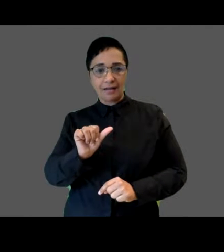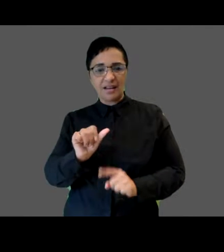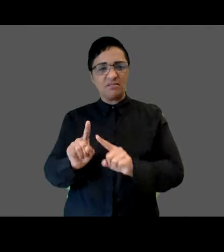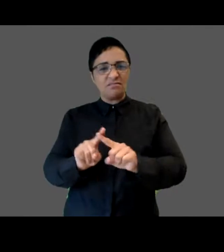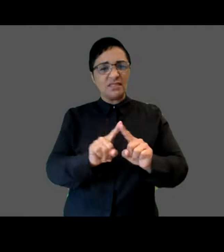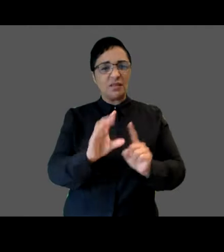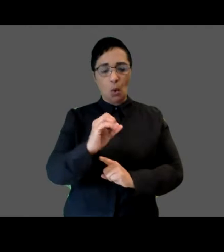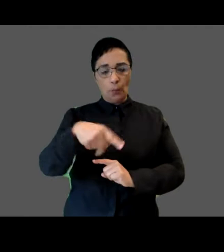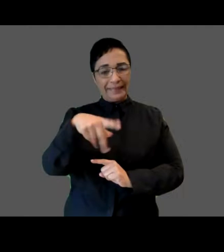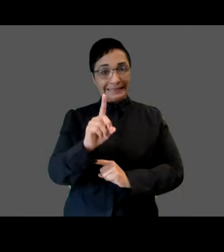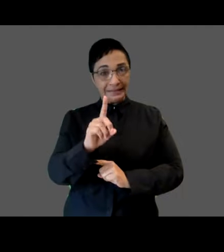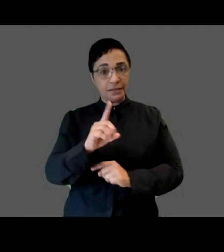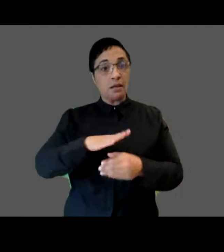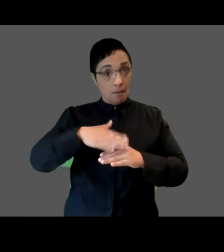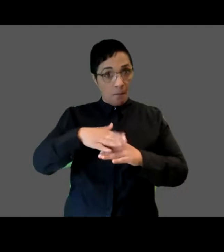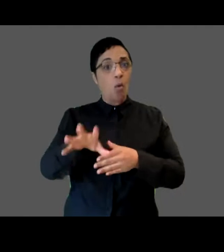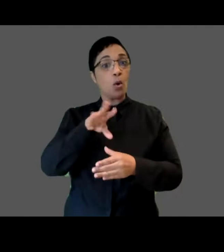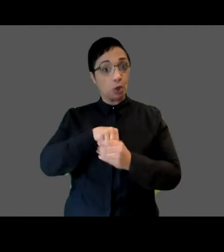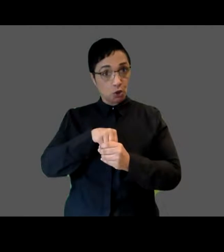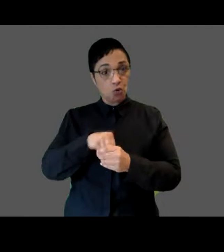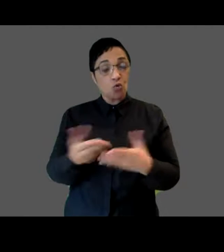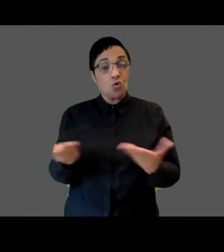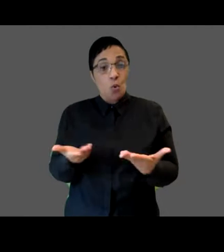are engaged in this agenda, especially at the national level.